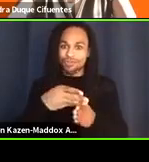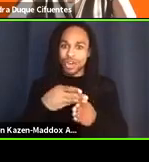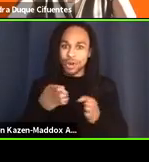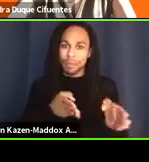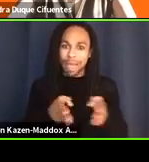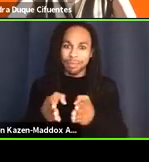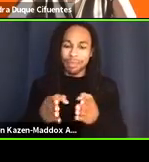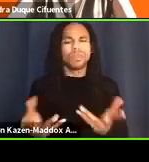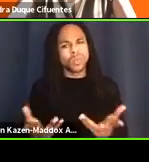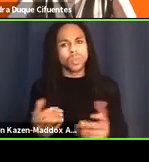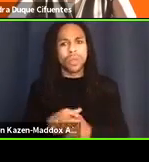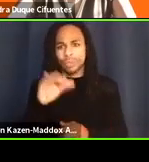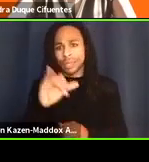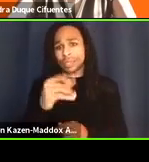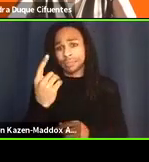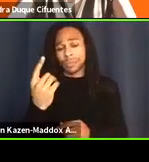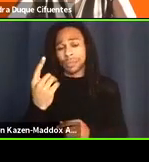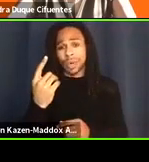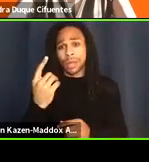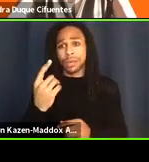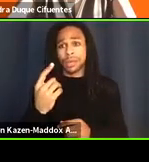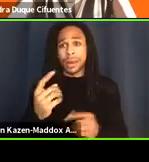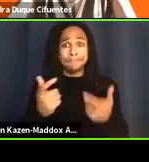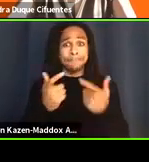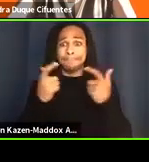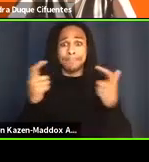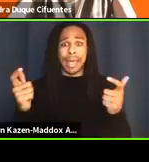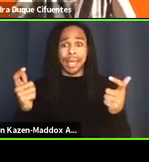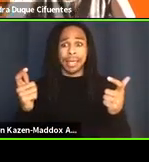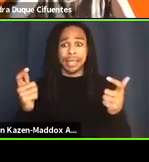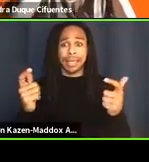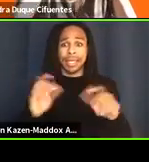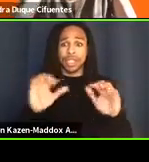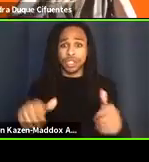teaching artists fall if they are not directly affiliated with an organization?